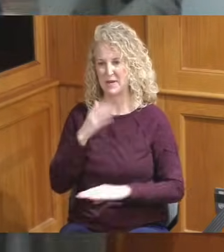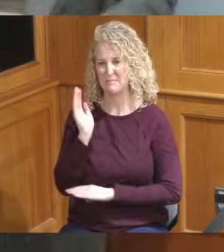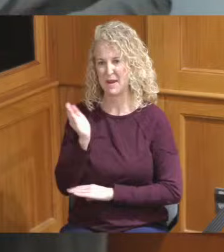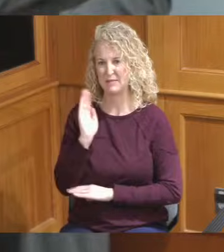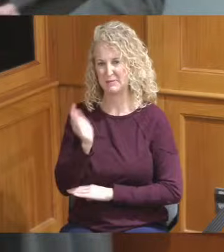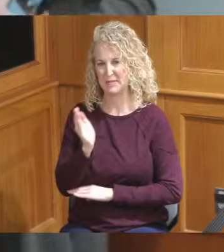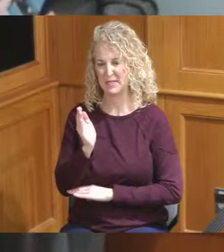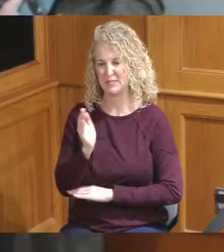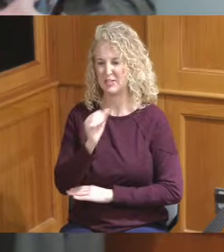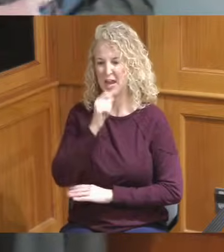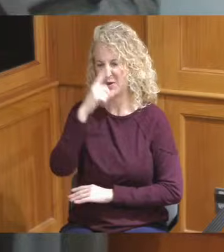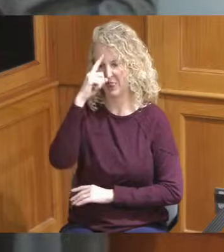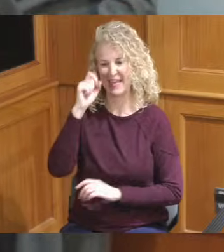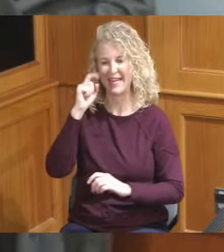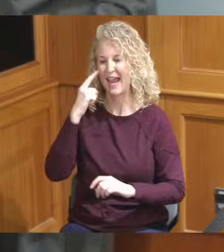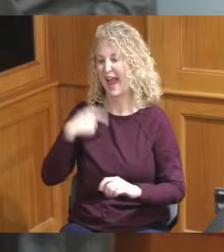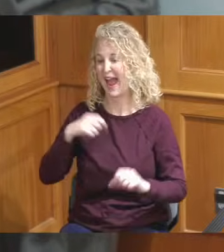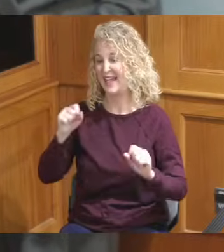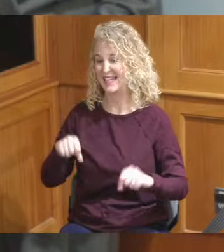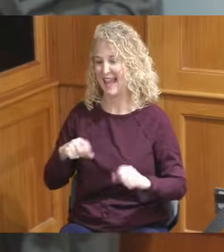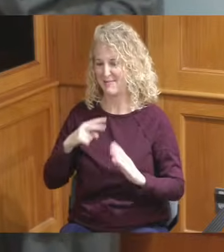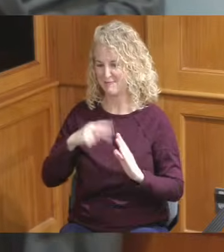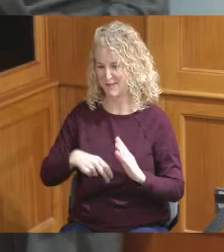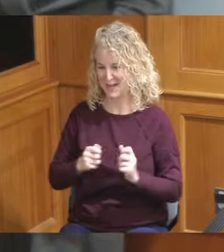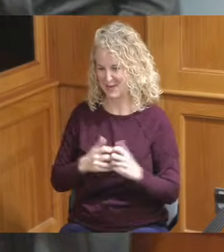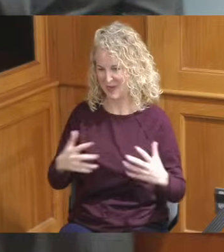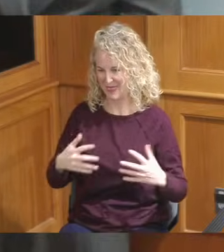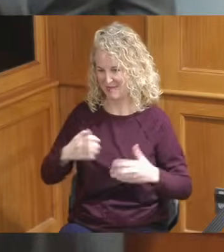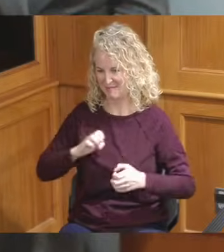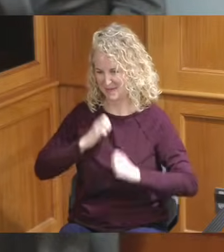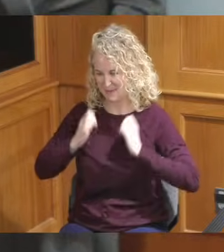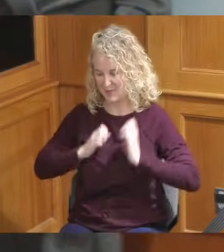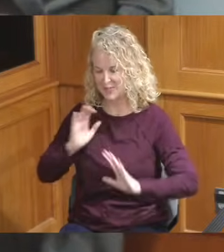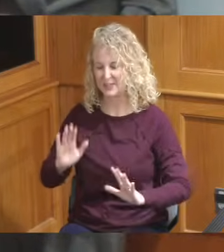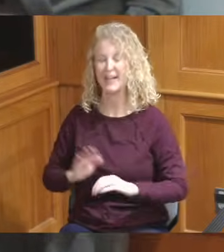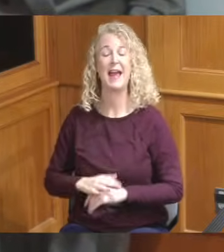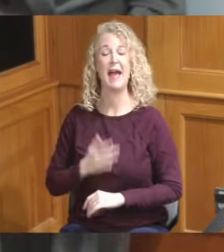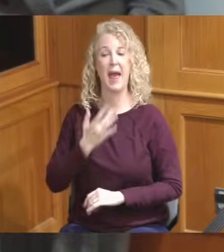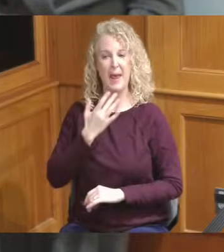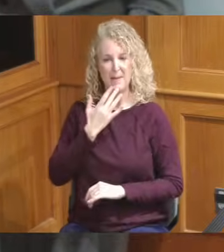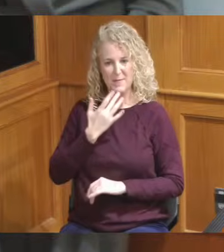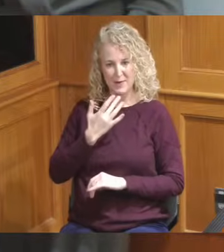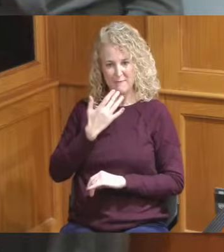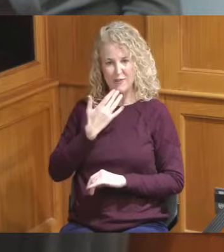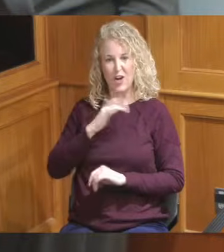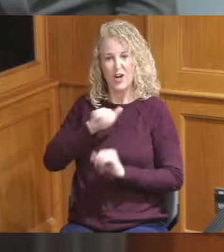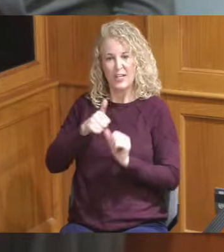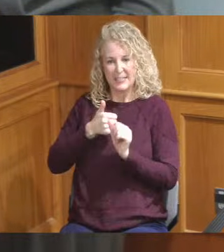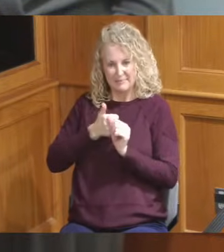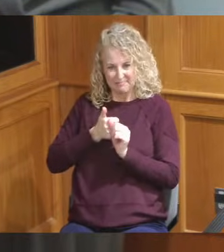I'll get through it. Um, as uh, Commissioner Reece said, I like to stay in the shadows and not be